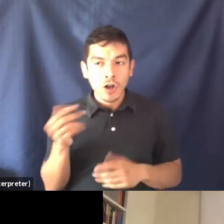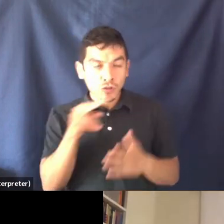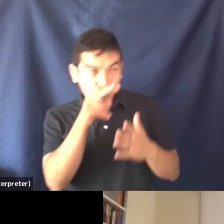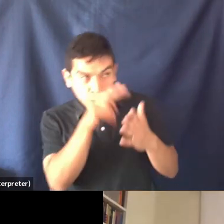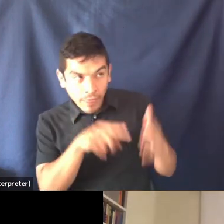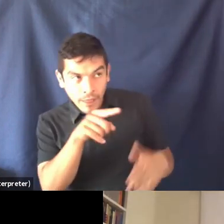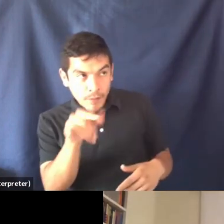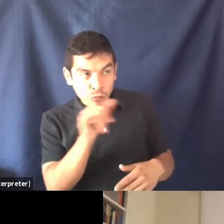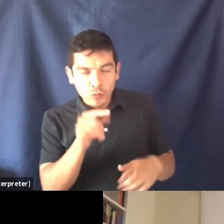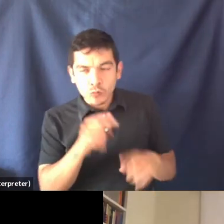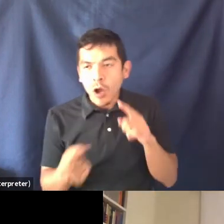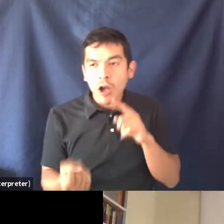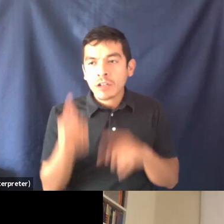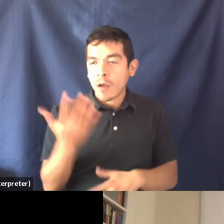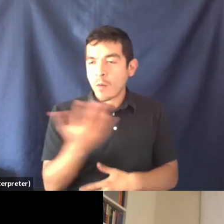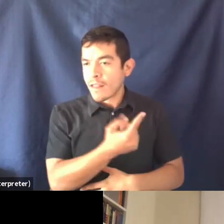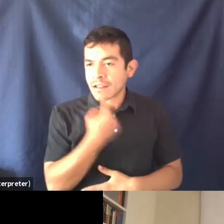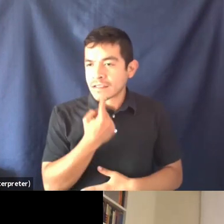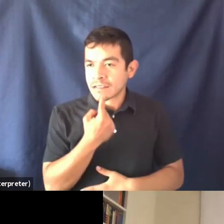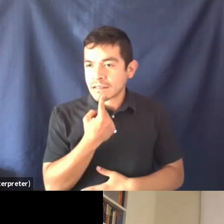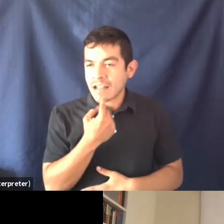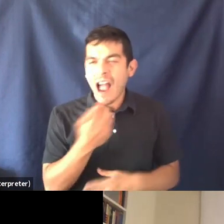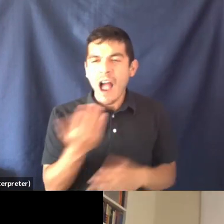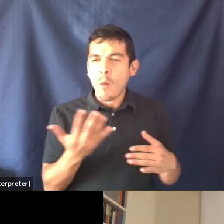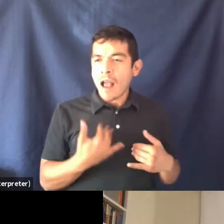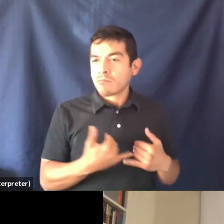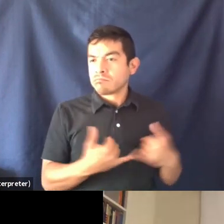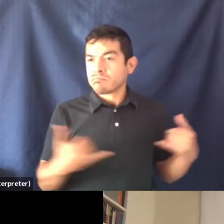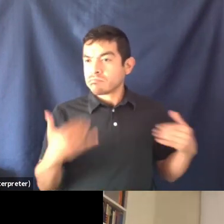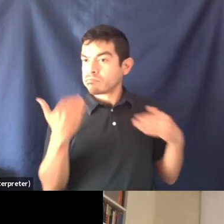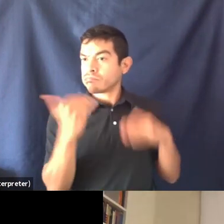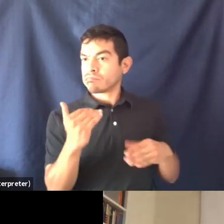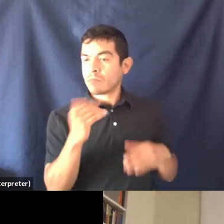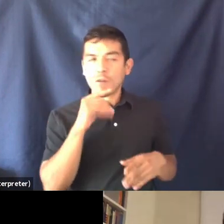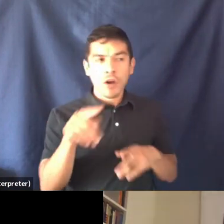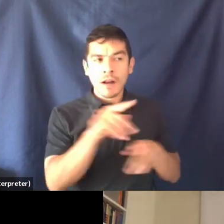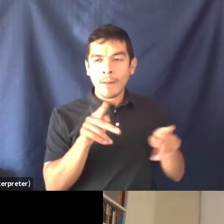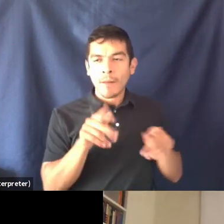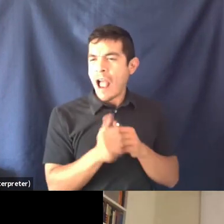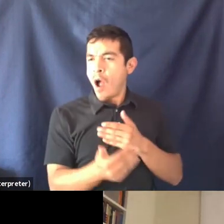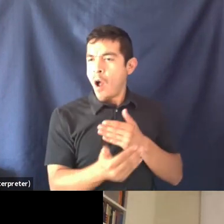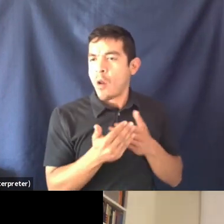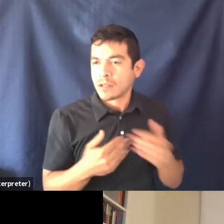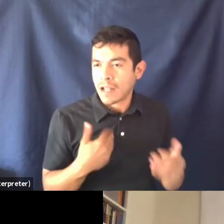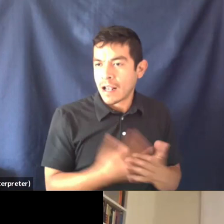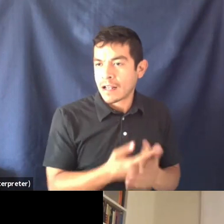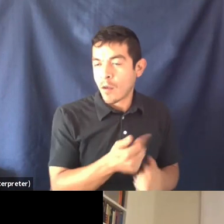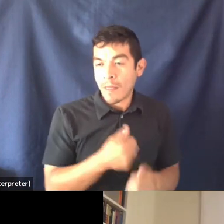what's being said to them and what the boundaries of those people around me are how close can I get to them with my camera or my microphone.